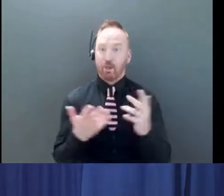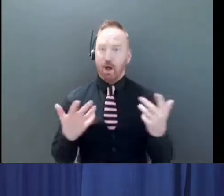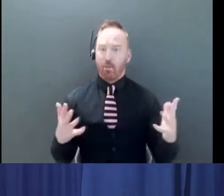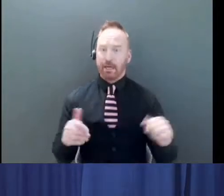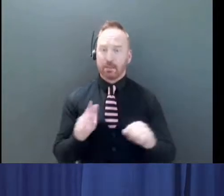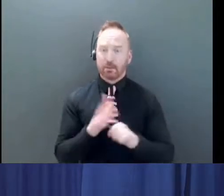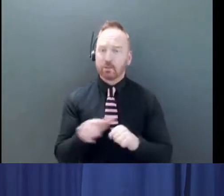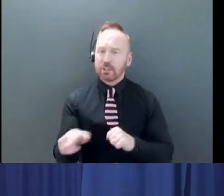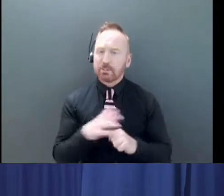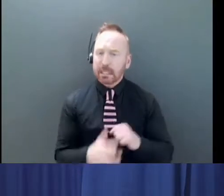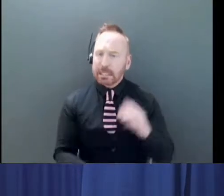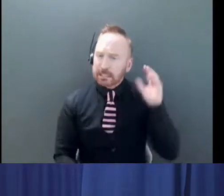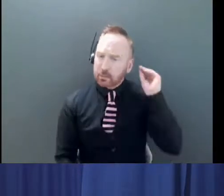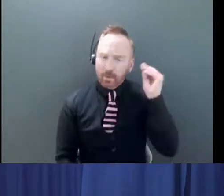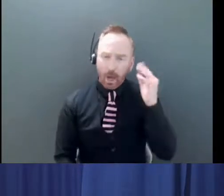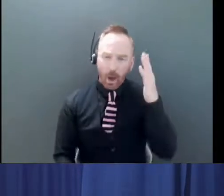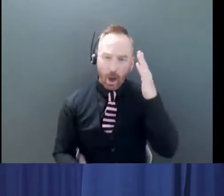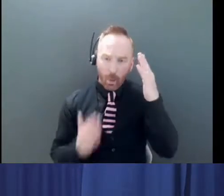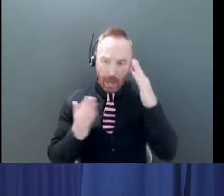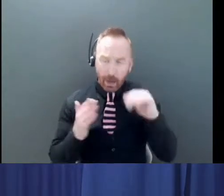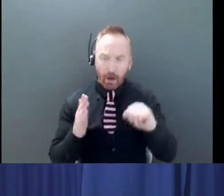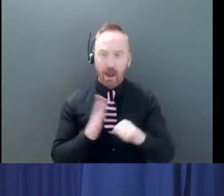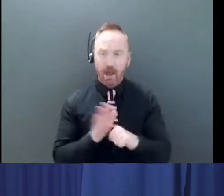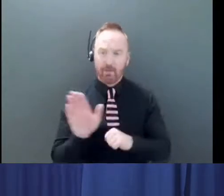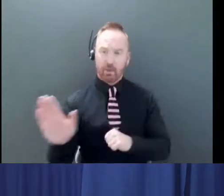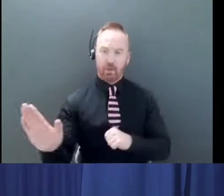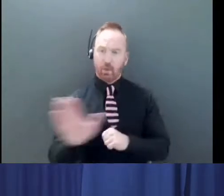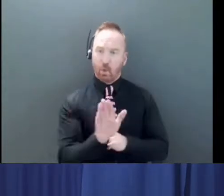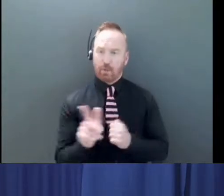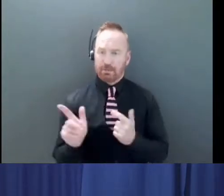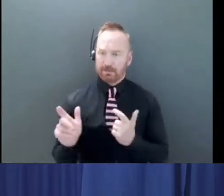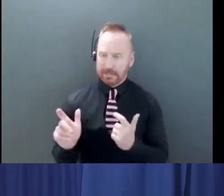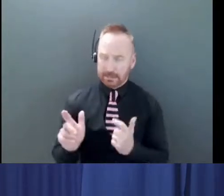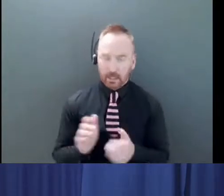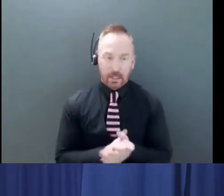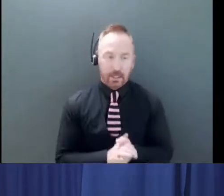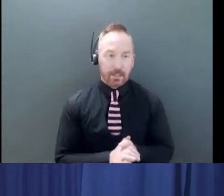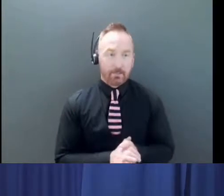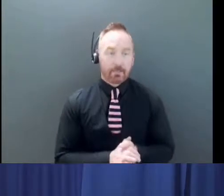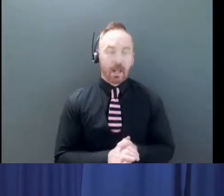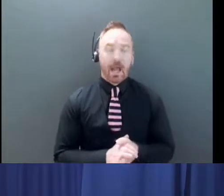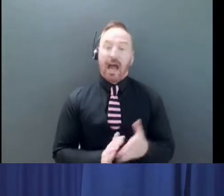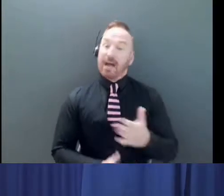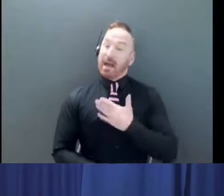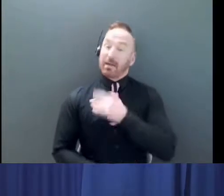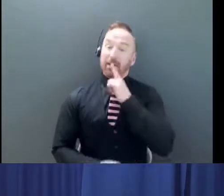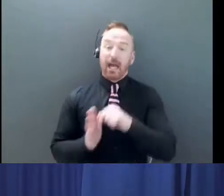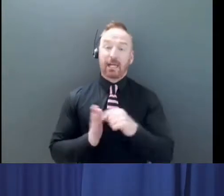can return to school with some normalcy this year. But as we prepare to return to